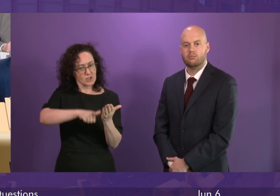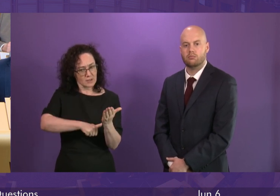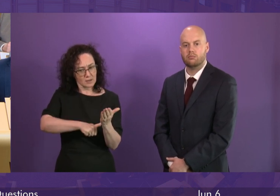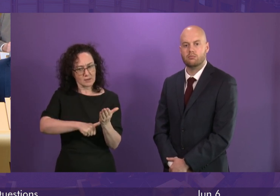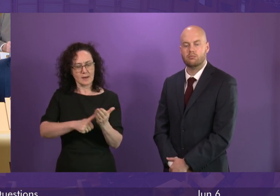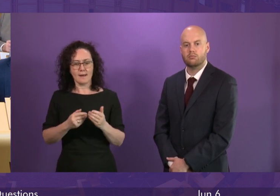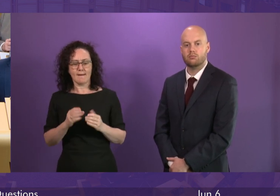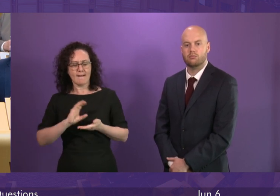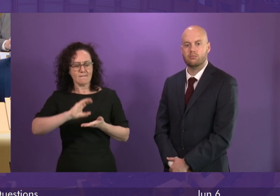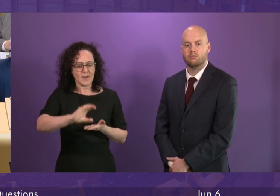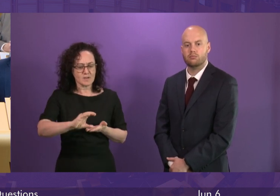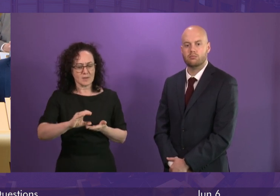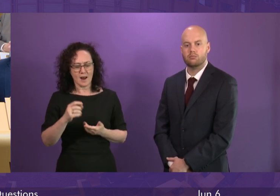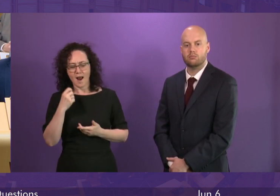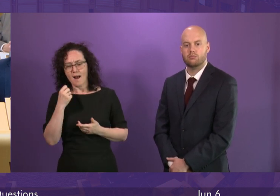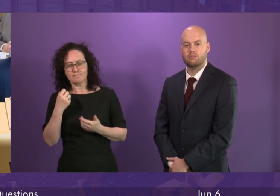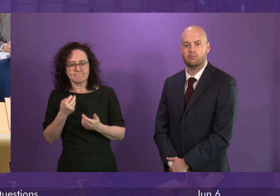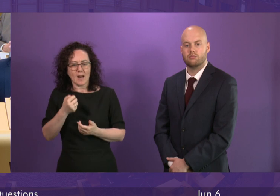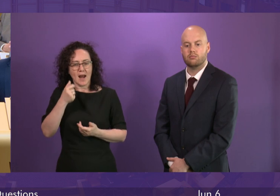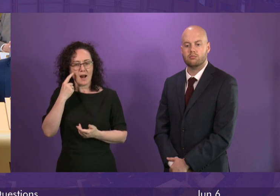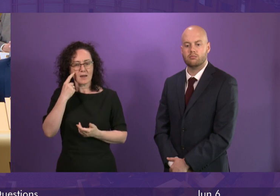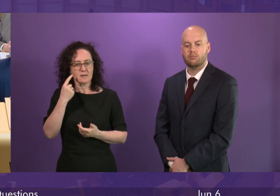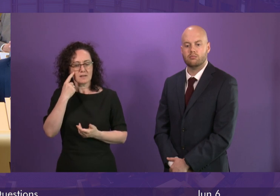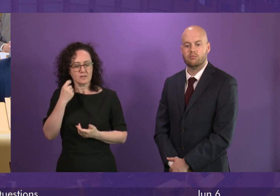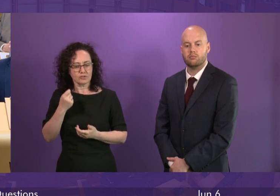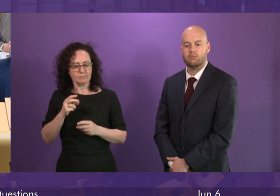and childcare, the investment that has been undertaken through the best start grants and